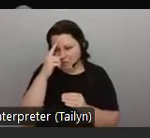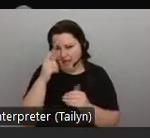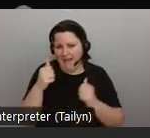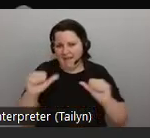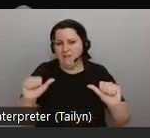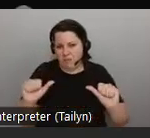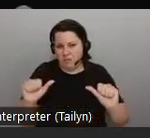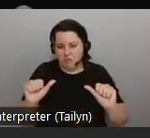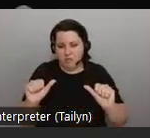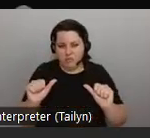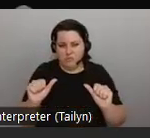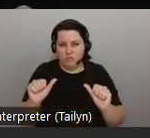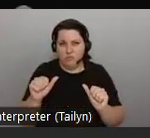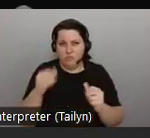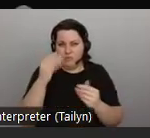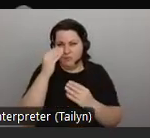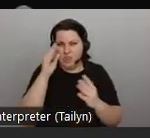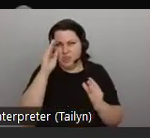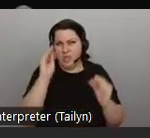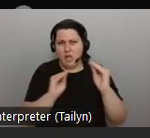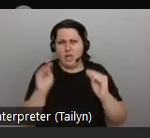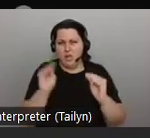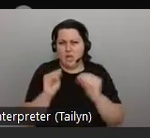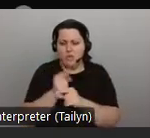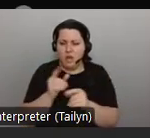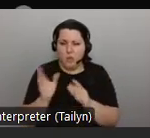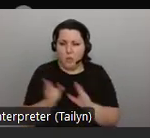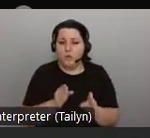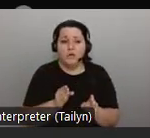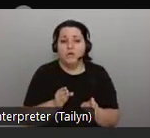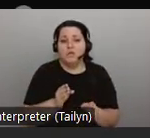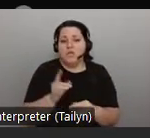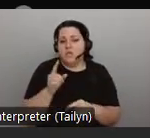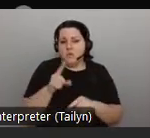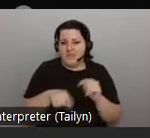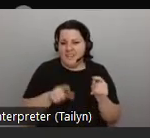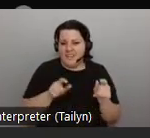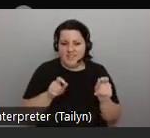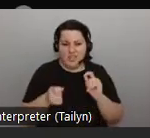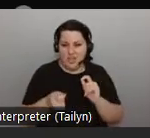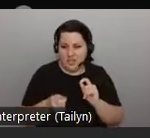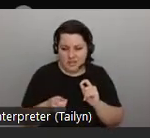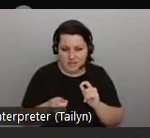in category one, and then category two, so it requires a lot more mental power on their end to make sure they are